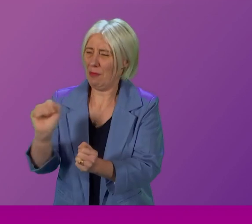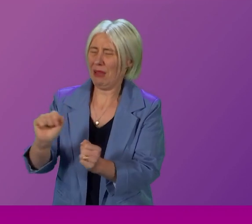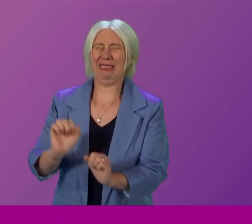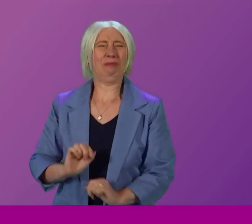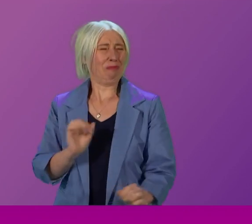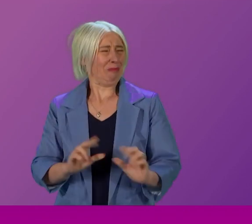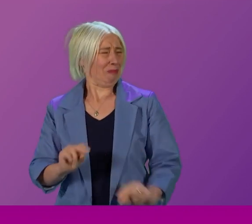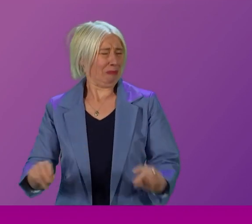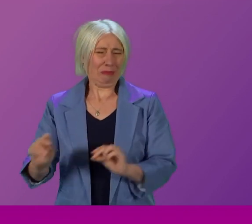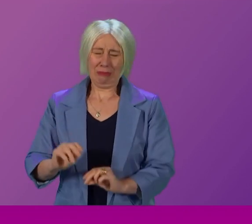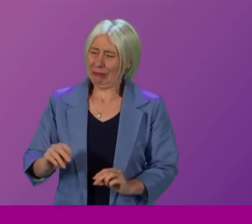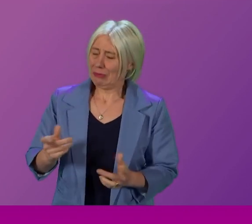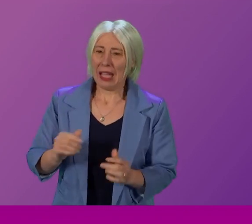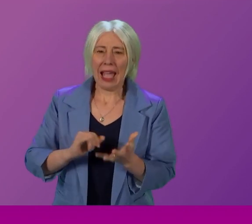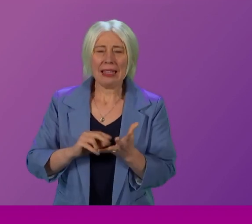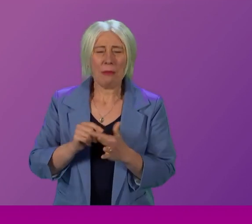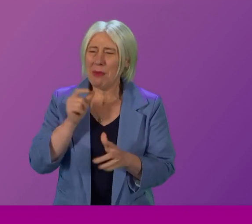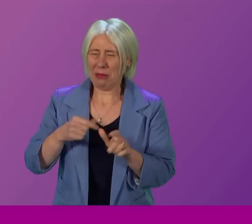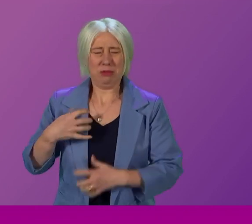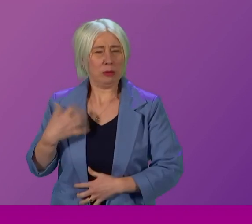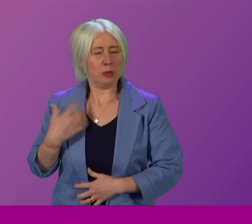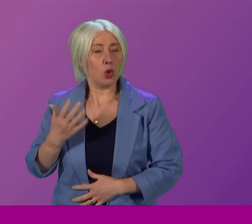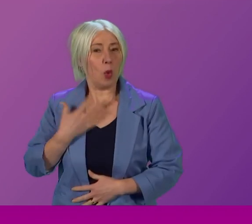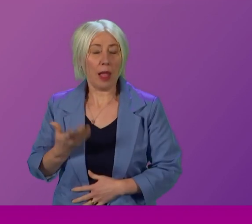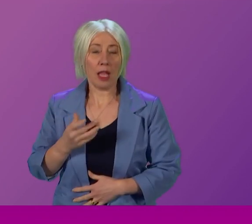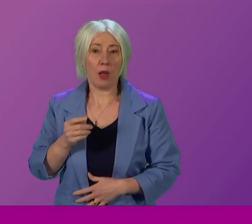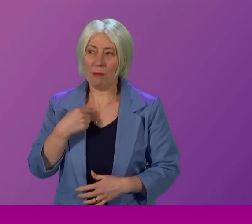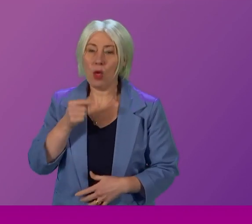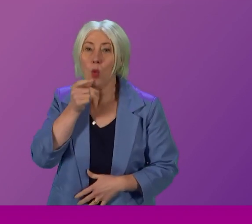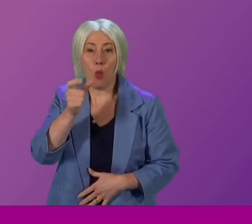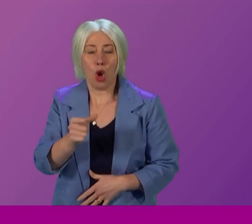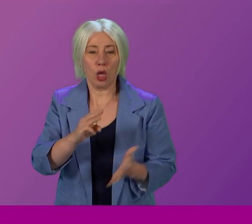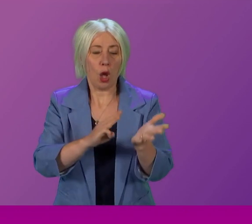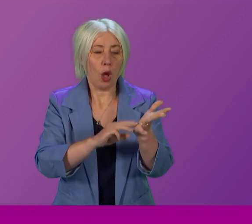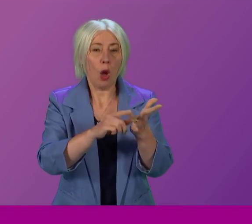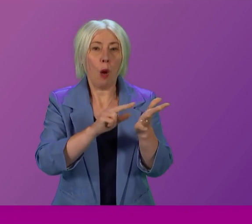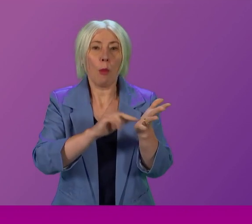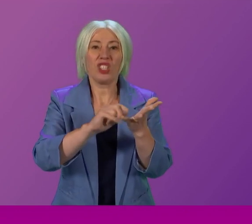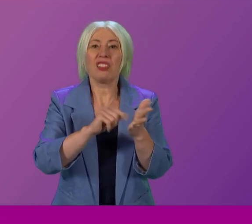are grumbling about my calling a double rapist a monster, they should look at themselves. When he